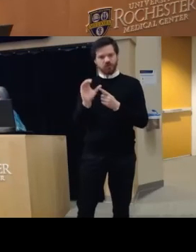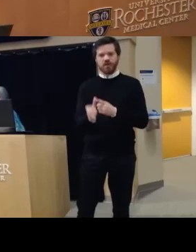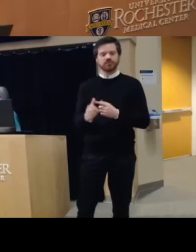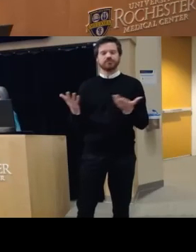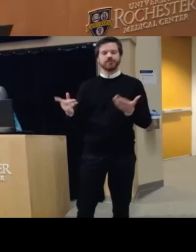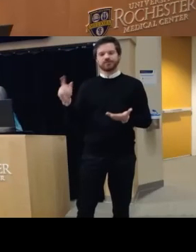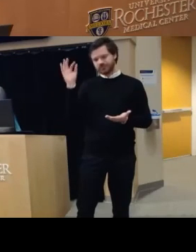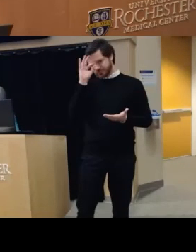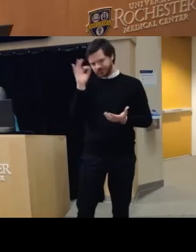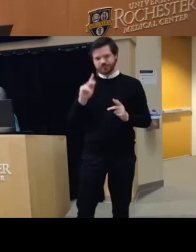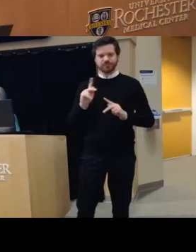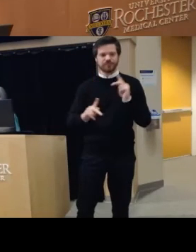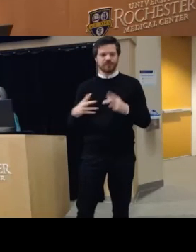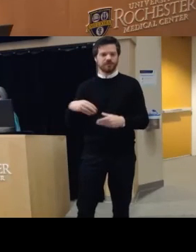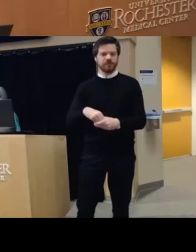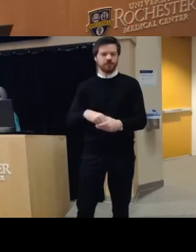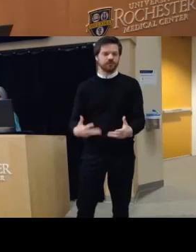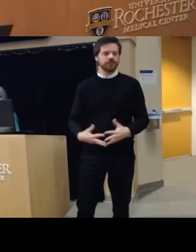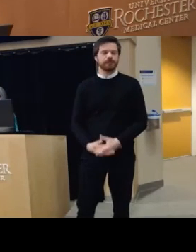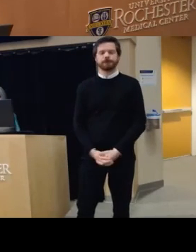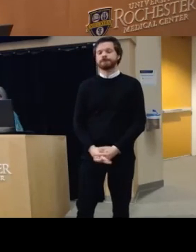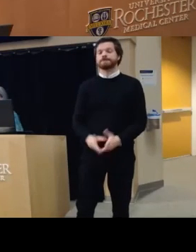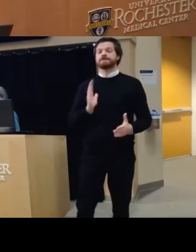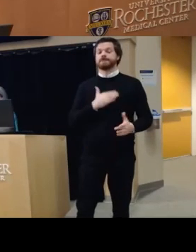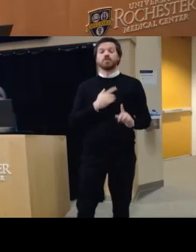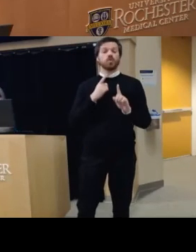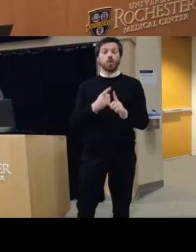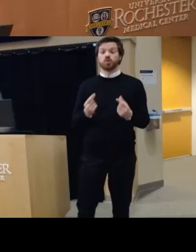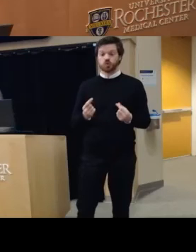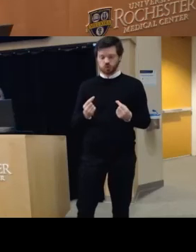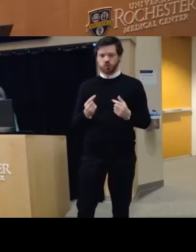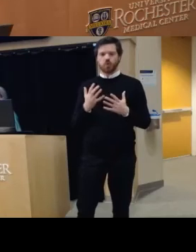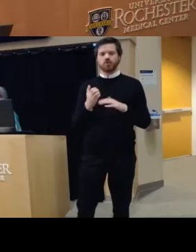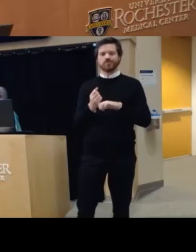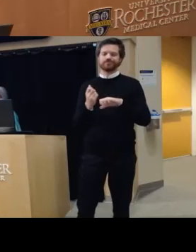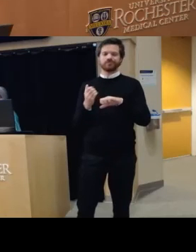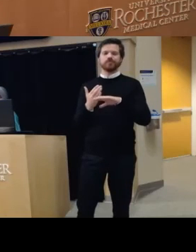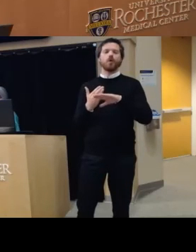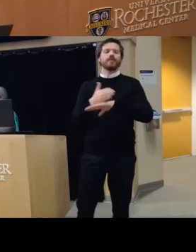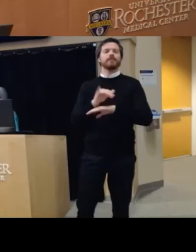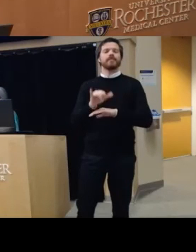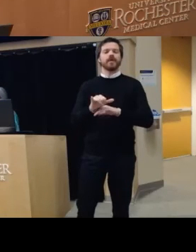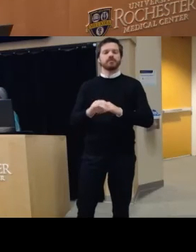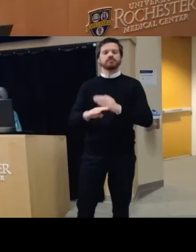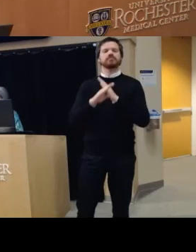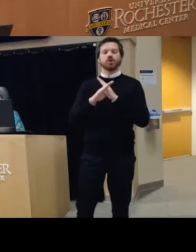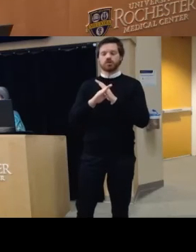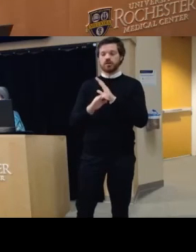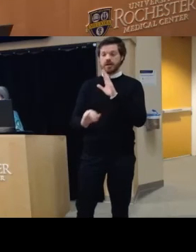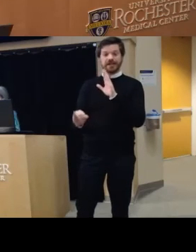not know the people um and so our goal really was to overcome that um by identifying the most